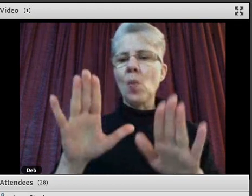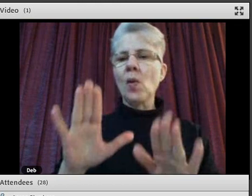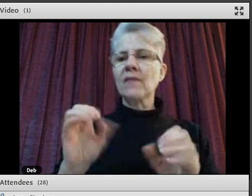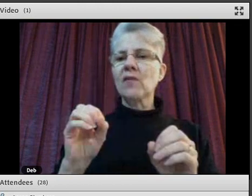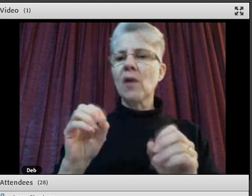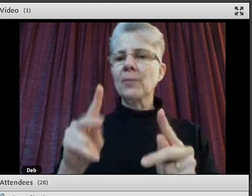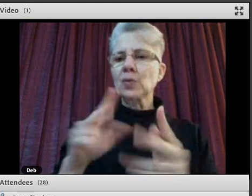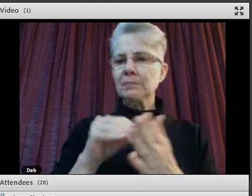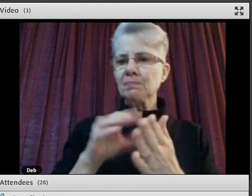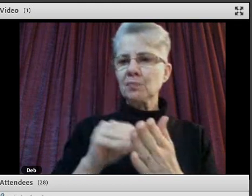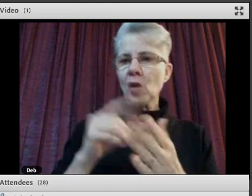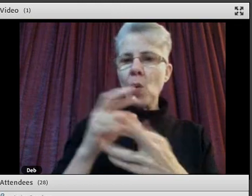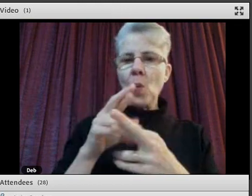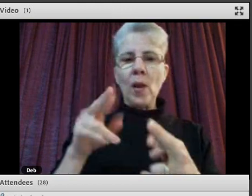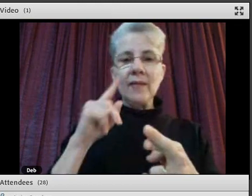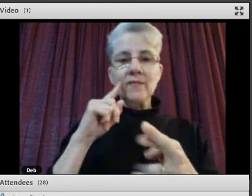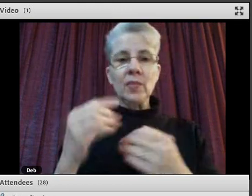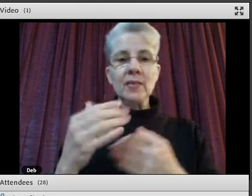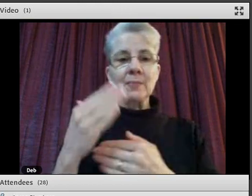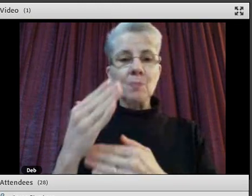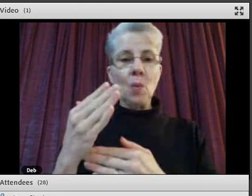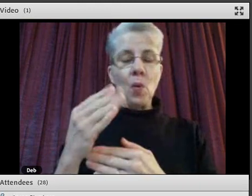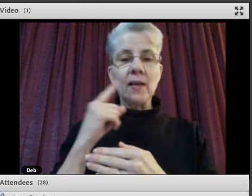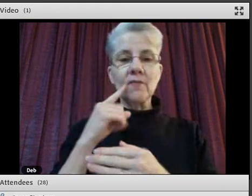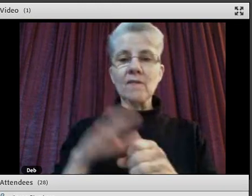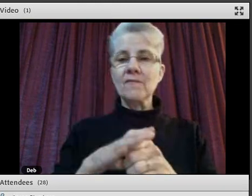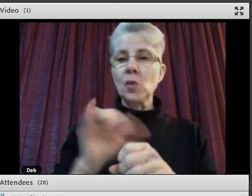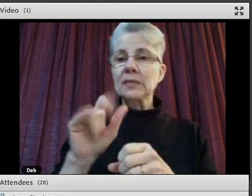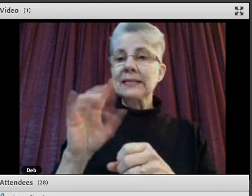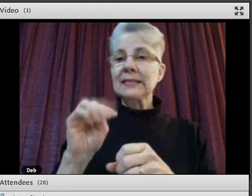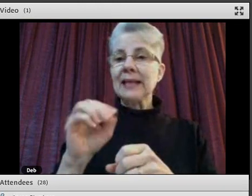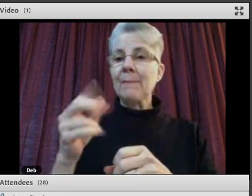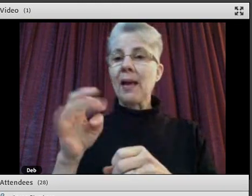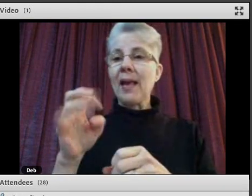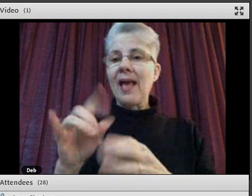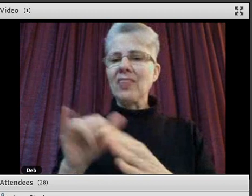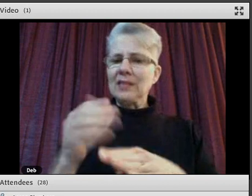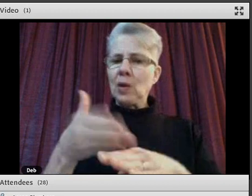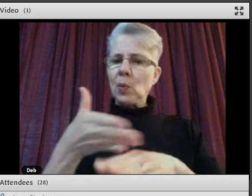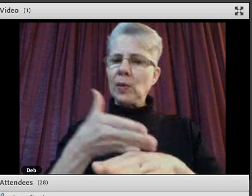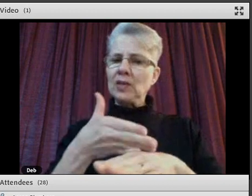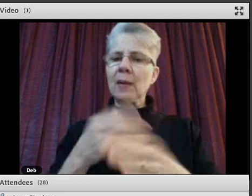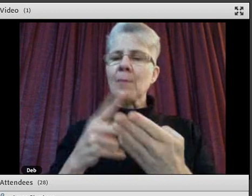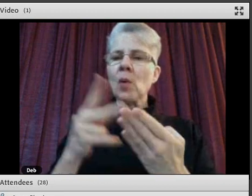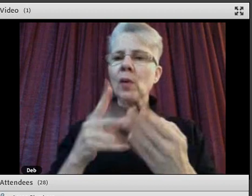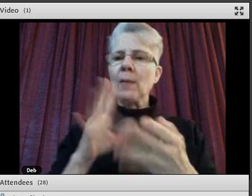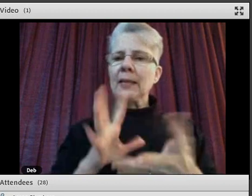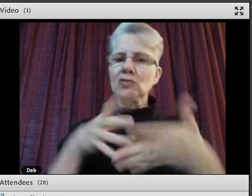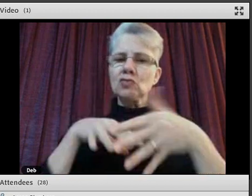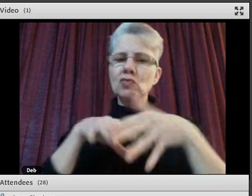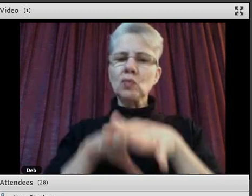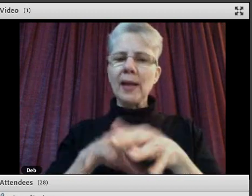ready for you this morning with Full S.T.E.A.M. Ahead. Full S.T.E.A.M. Ahead is an enrichment program that integrates the arts and sciences